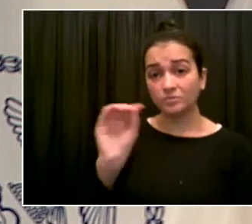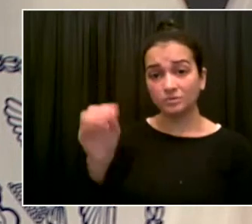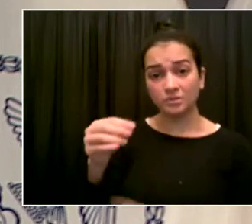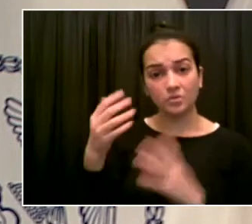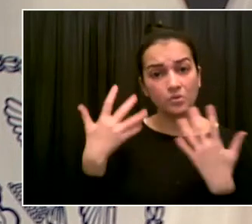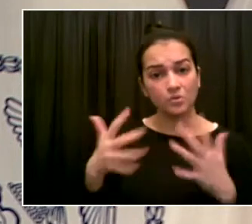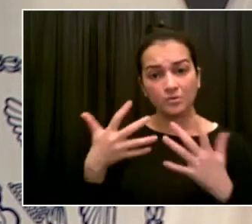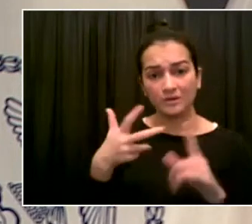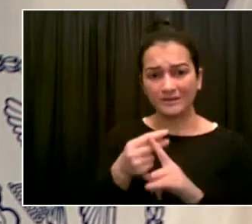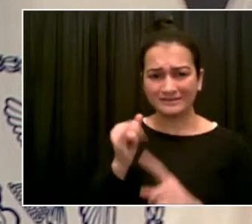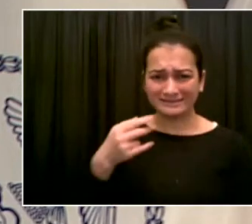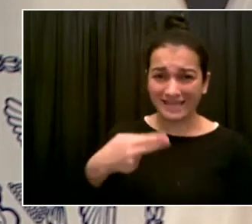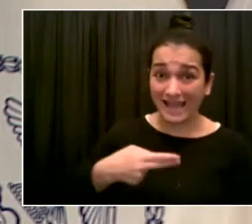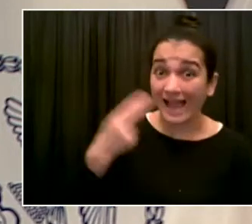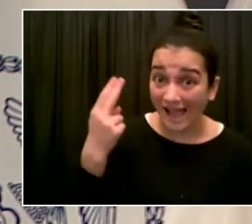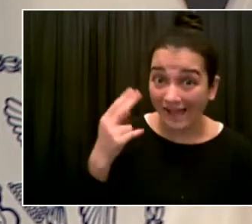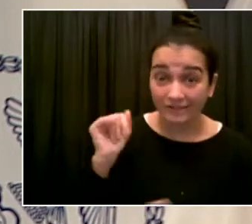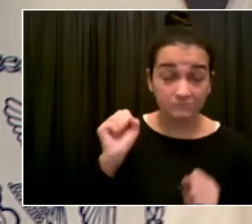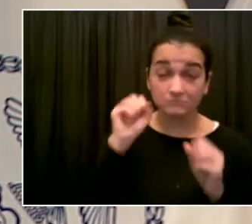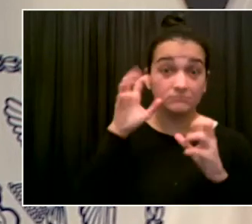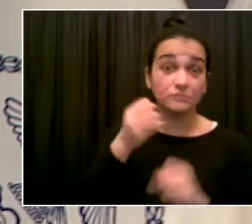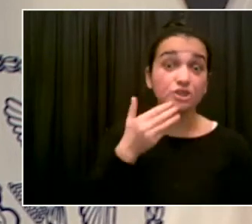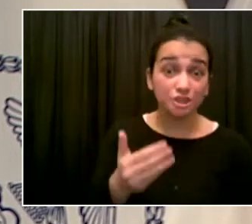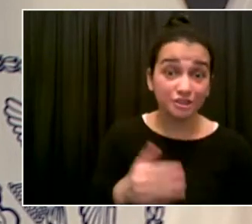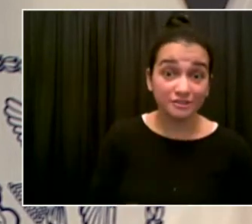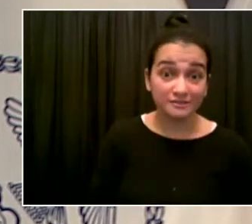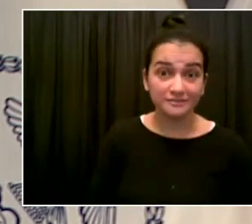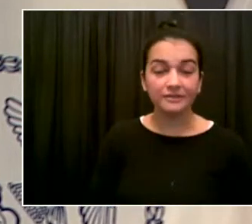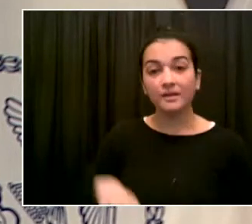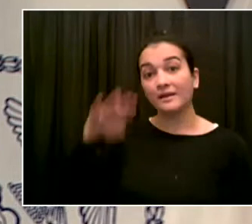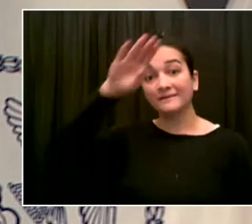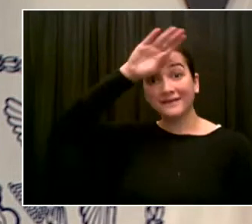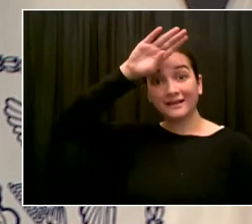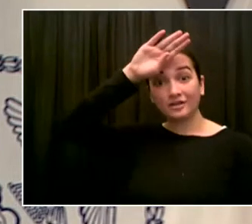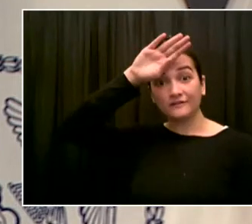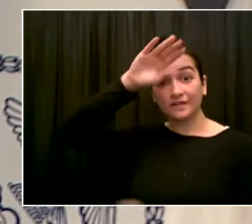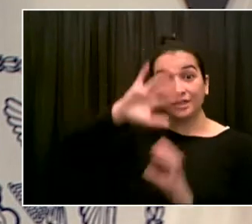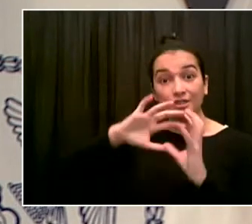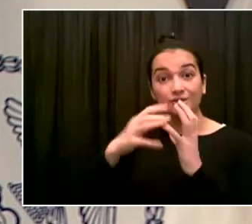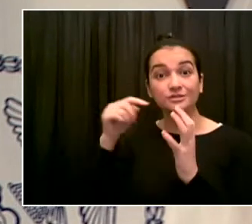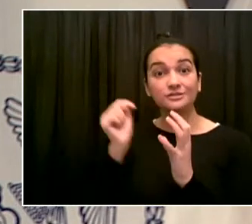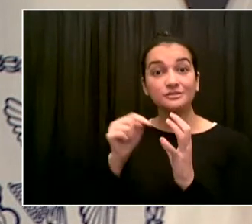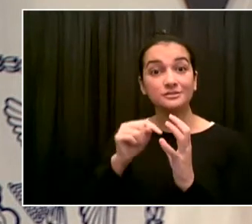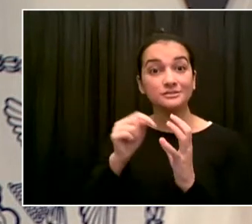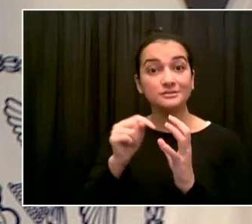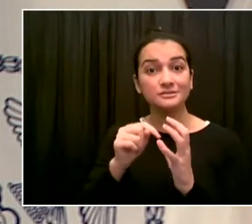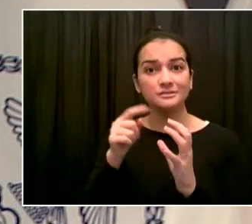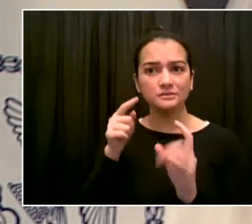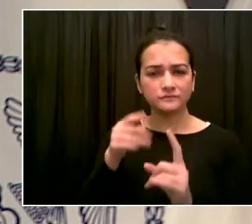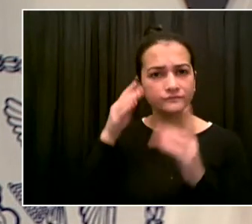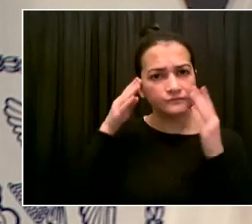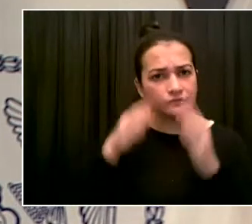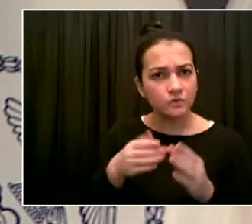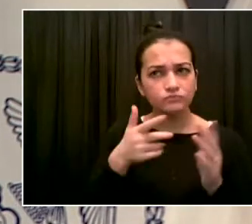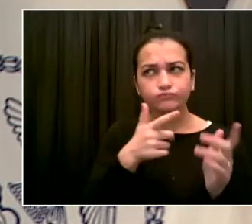VACCINATION RATE AMONG CITY EMPLOYEES NOW IS 94% AND WE ARE REALLY HAPPY ABOUT THAT AND WE HAVE SEEN AN INCREASE IN THE